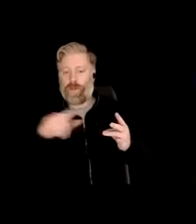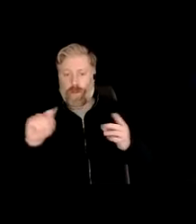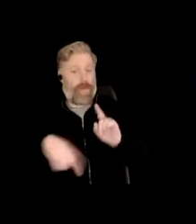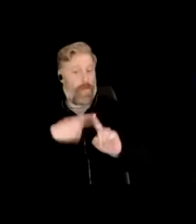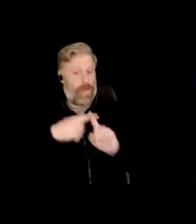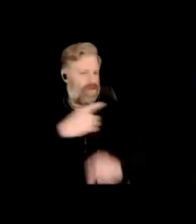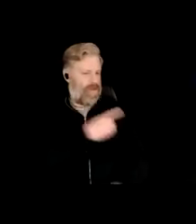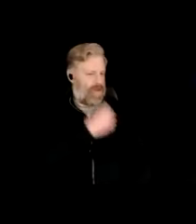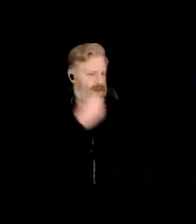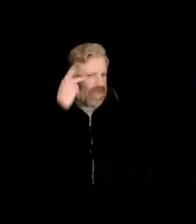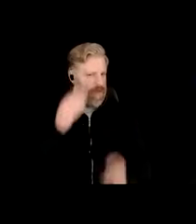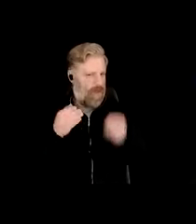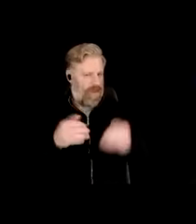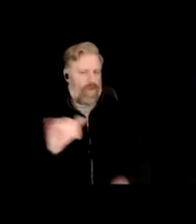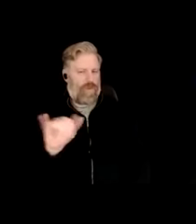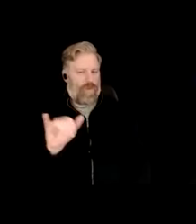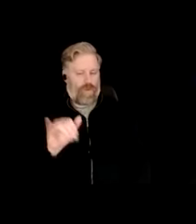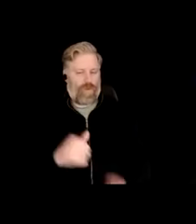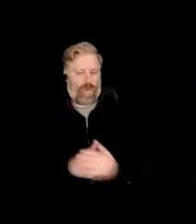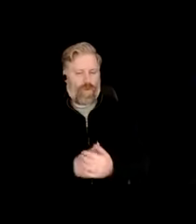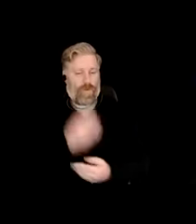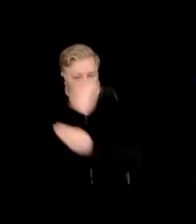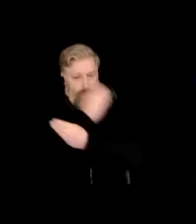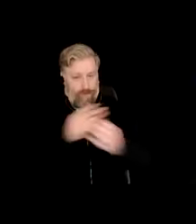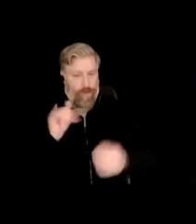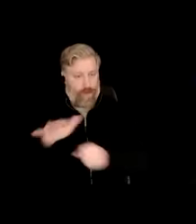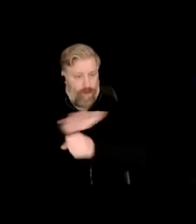I would also like to acknowledge that this region serves as a traditional ancestral